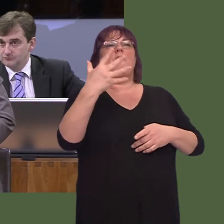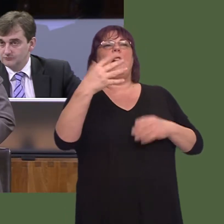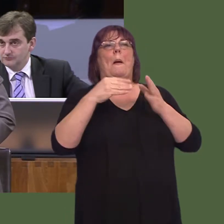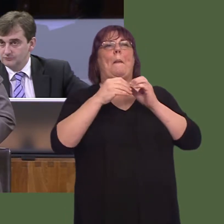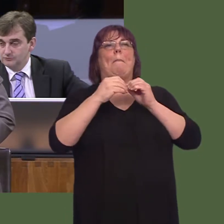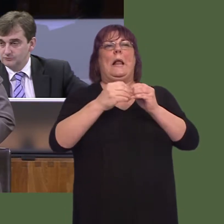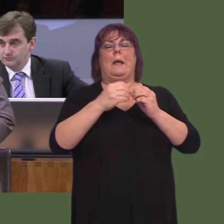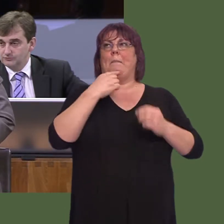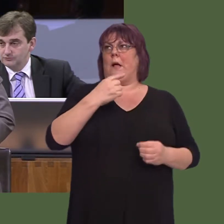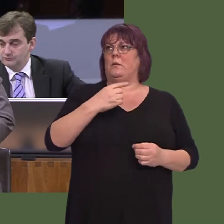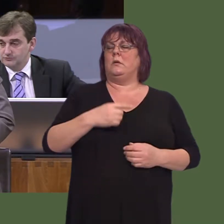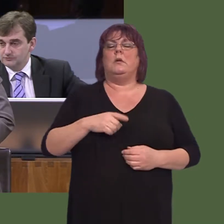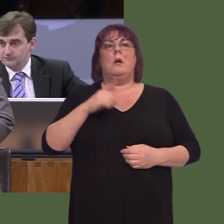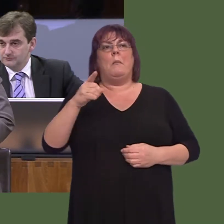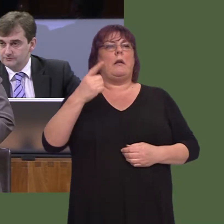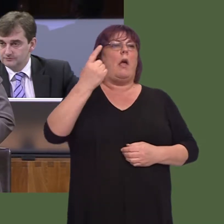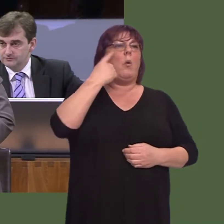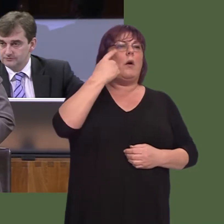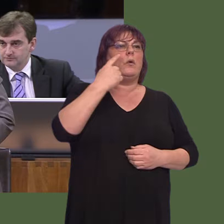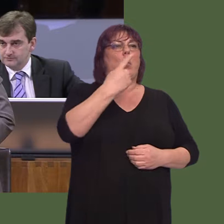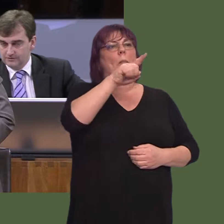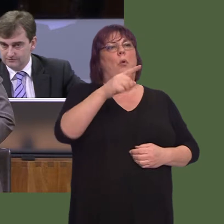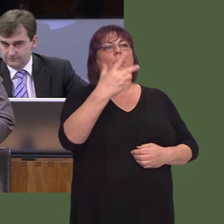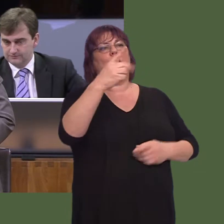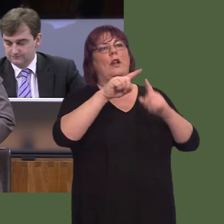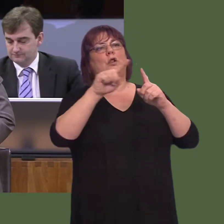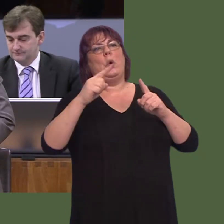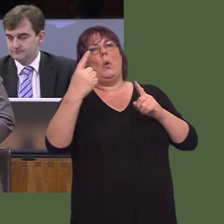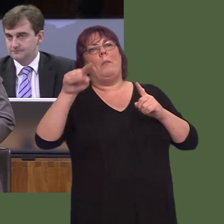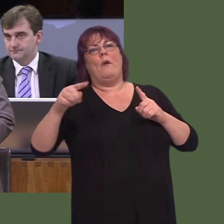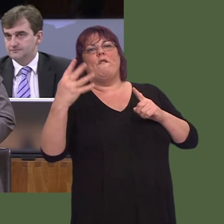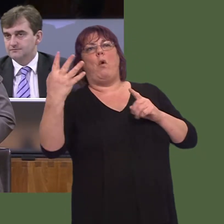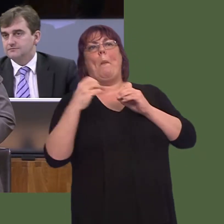The actual figures that have been lodged with the inquiry are £1.3 billion to £1.4 billion.